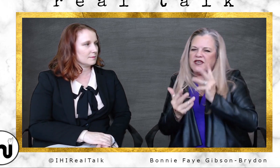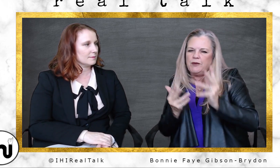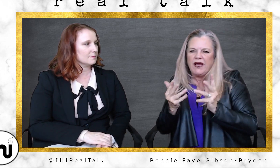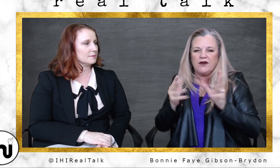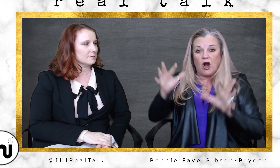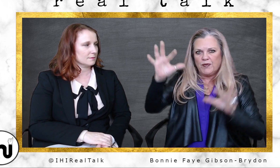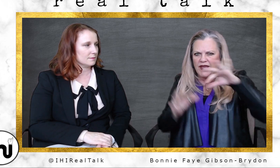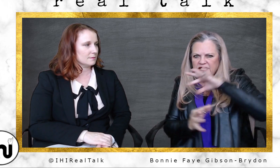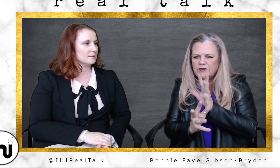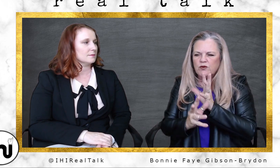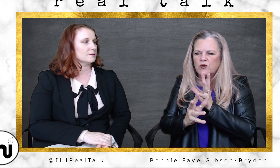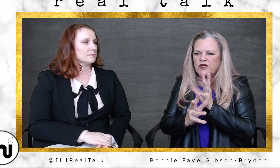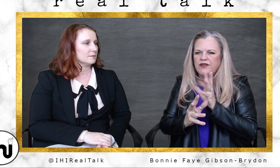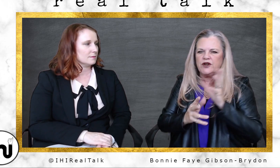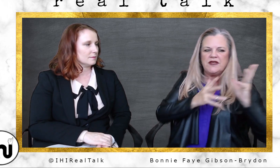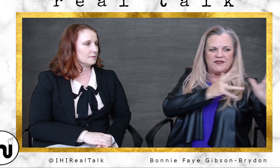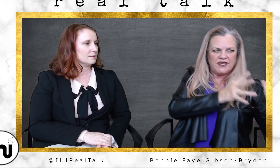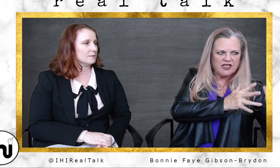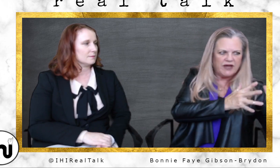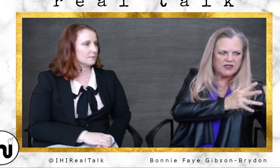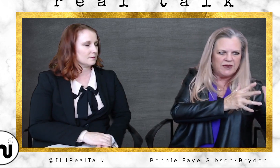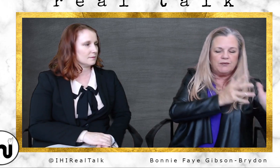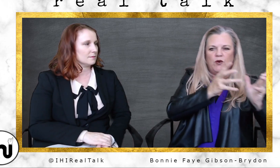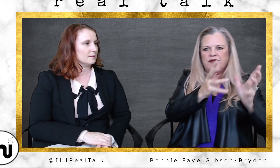about our placement when we're in there, thinking about the main point the